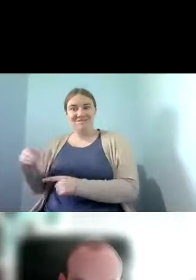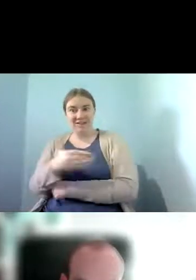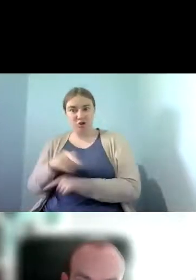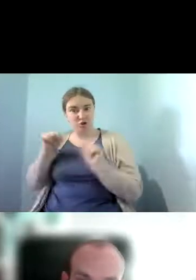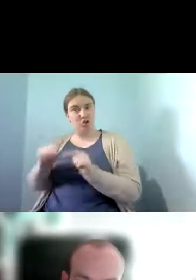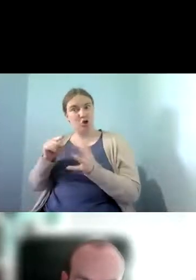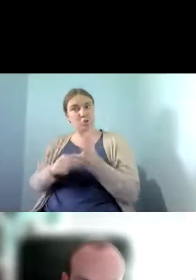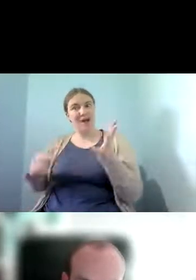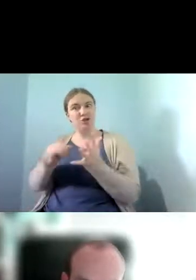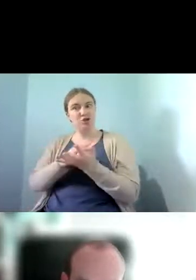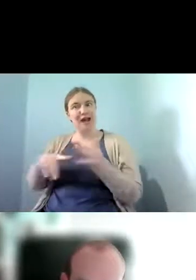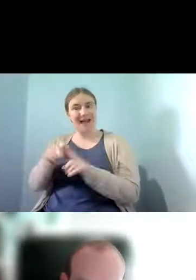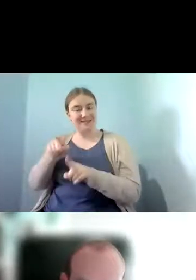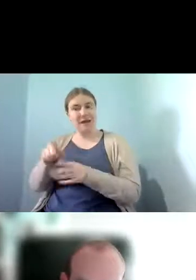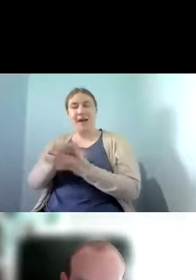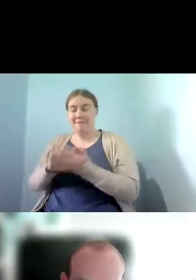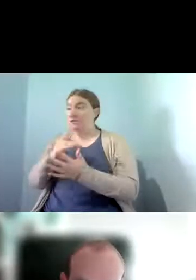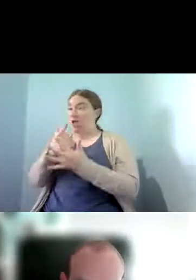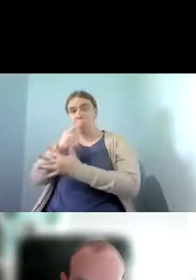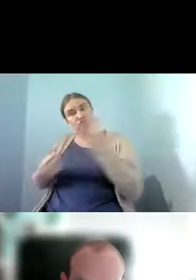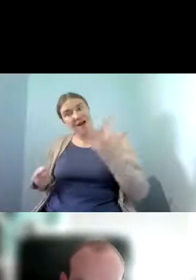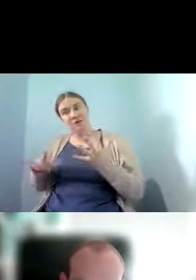it should mean that all other fish will be able to use the new fish passes